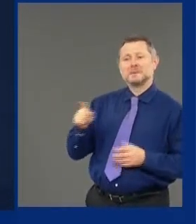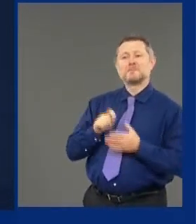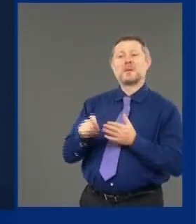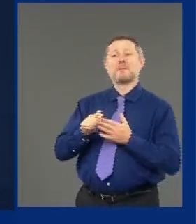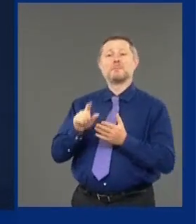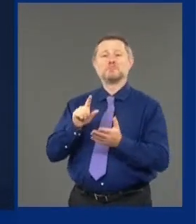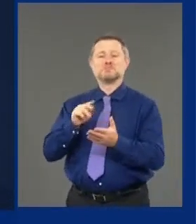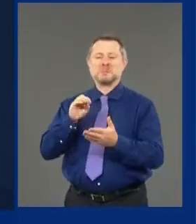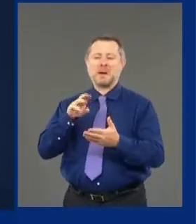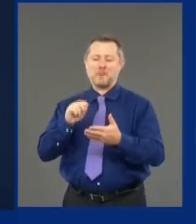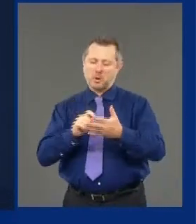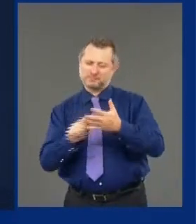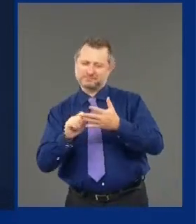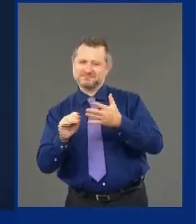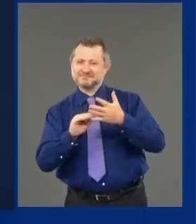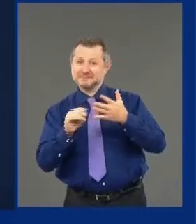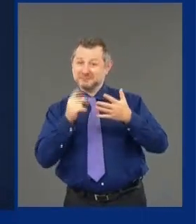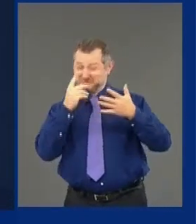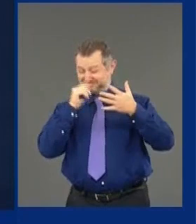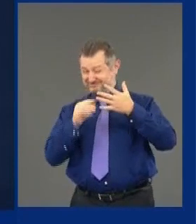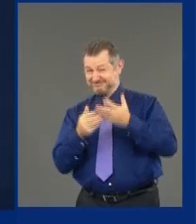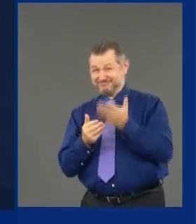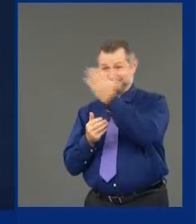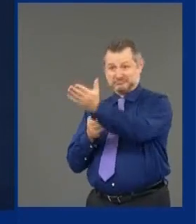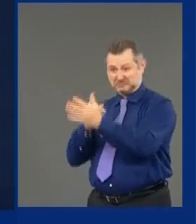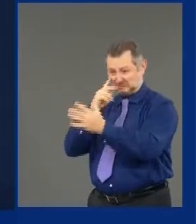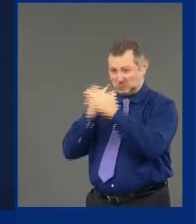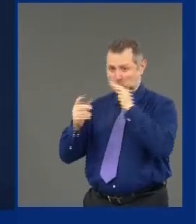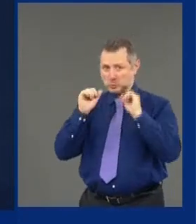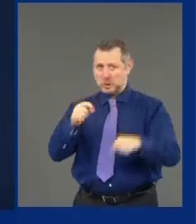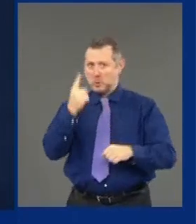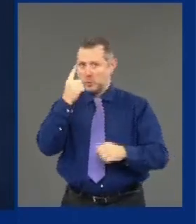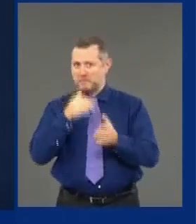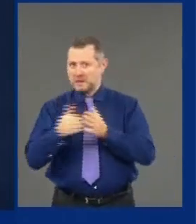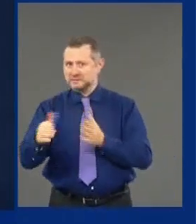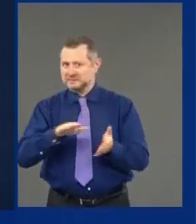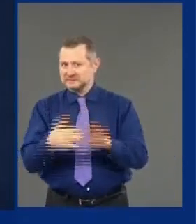LOOK AT WHAT THEY WERE SAYING.